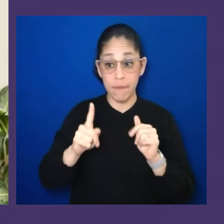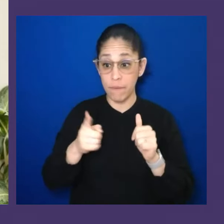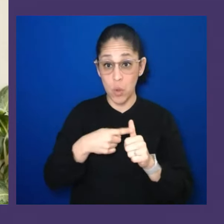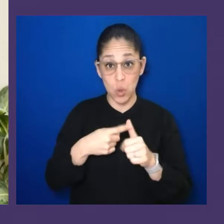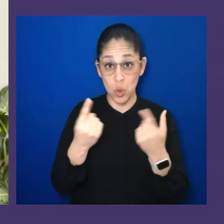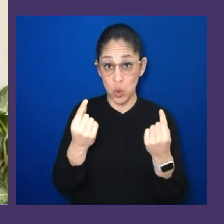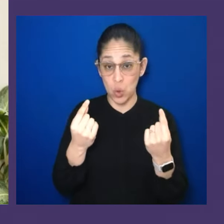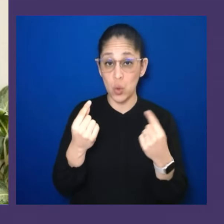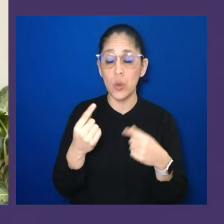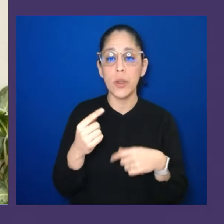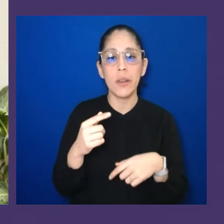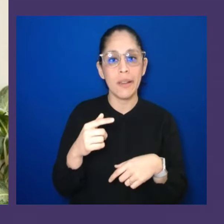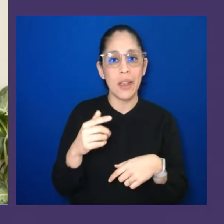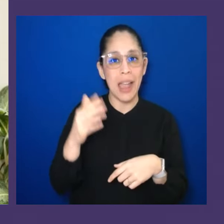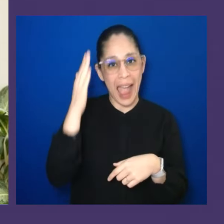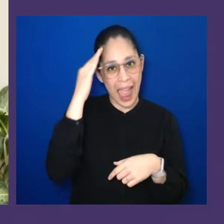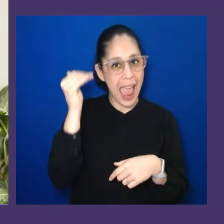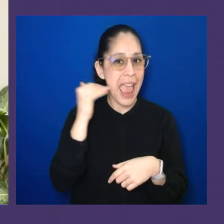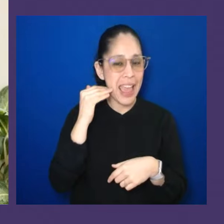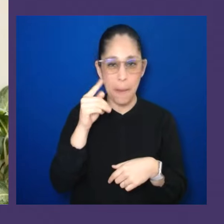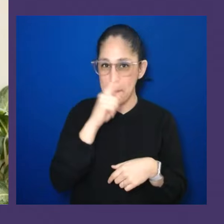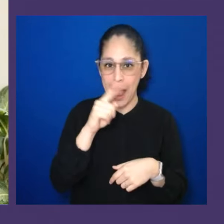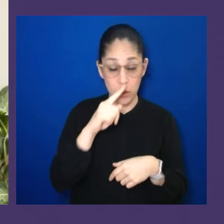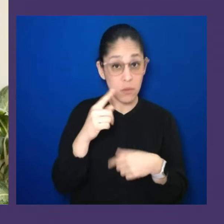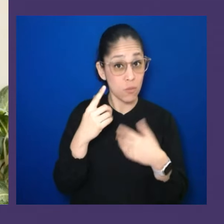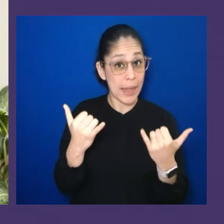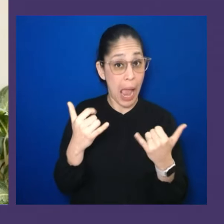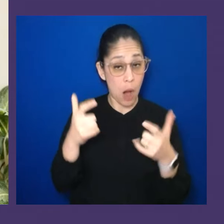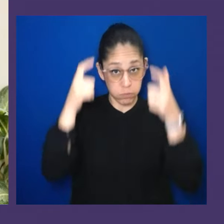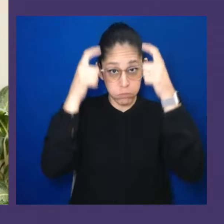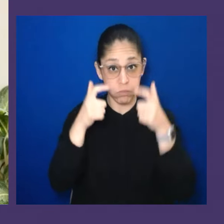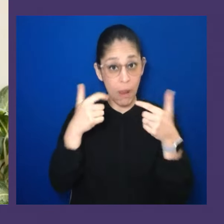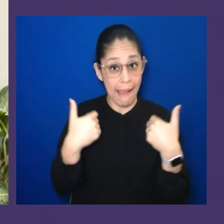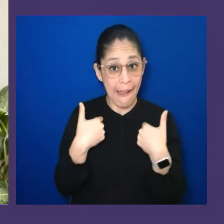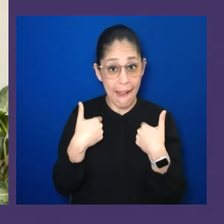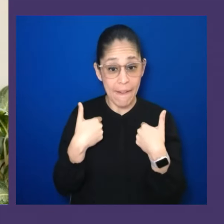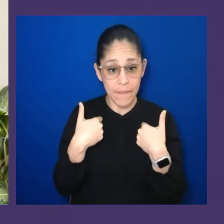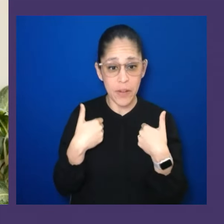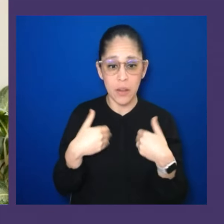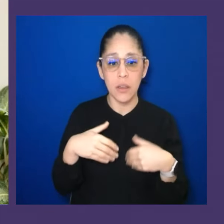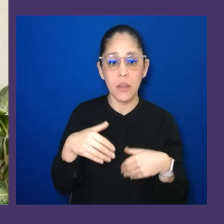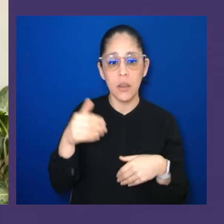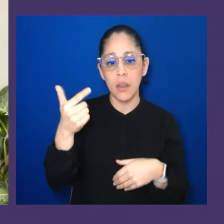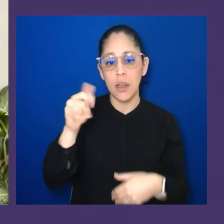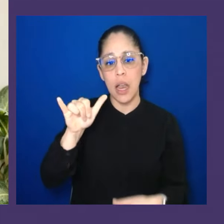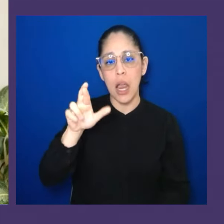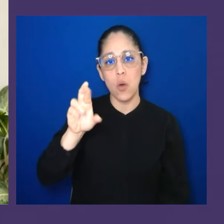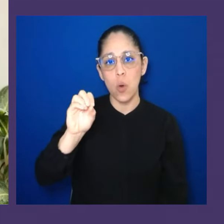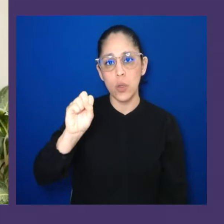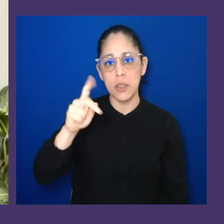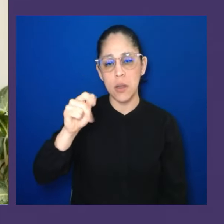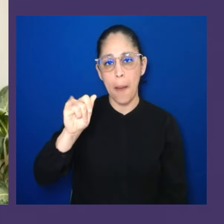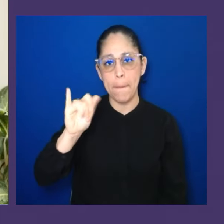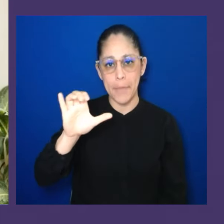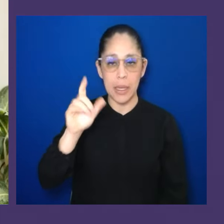which I'm wearing right now. I have a gyroscopic mouse attached to my head with a bite switch,